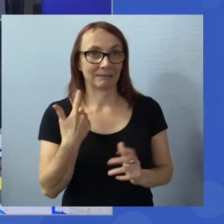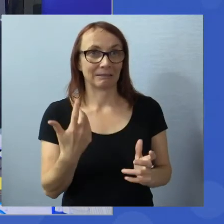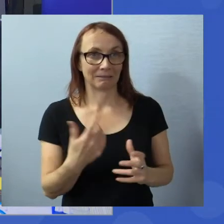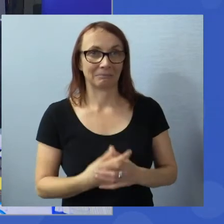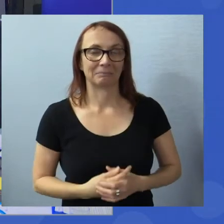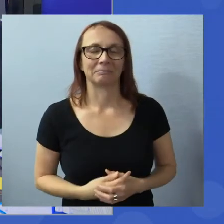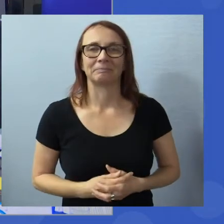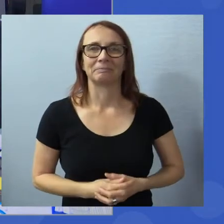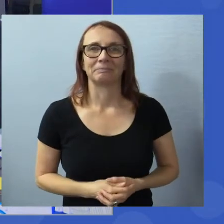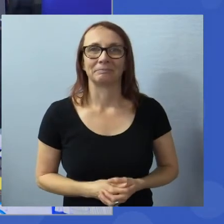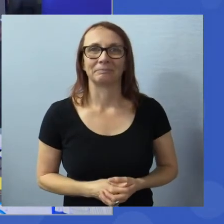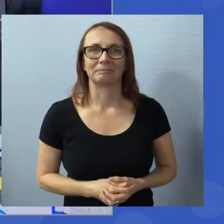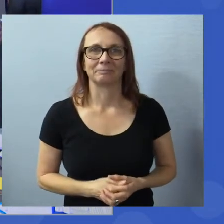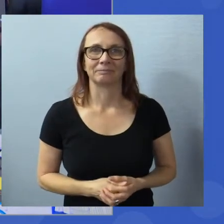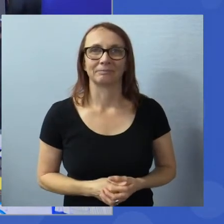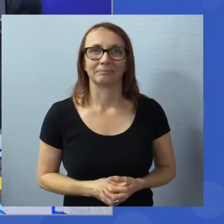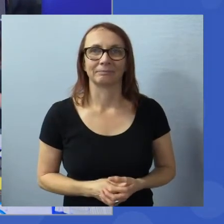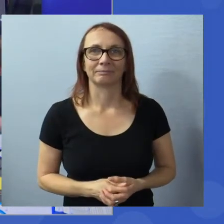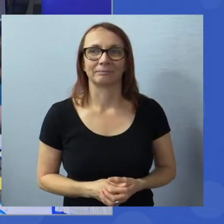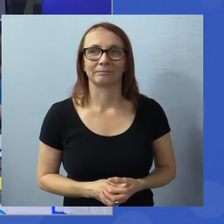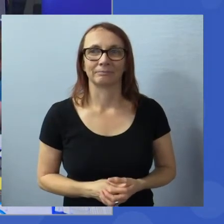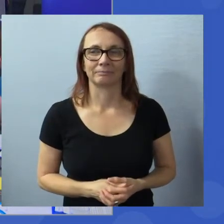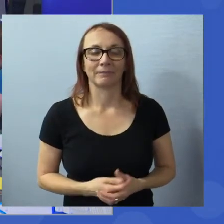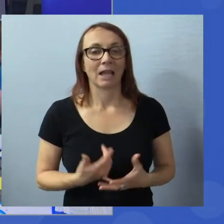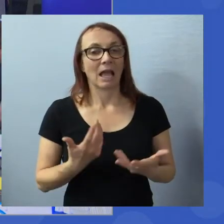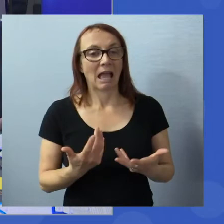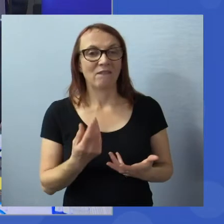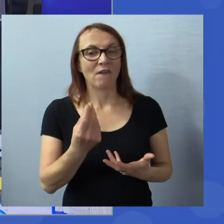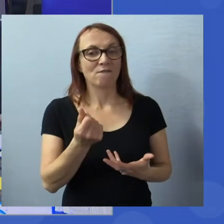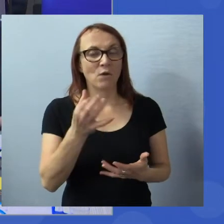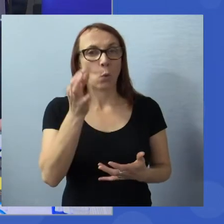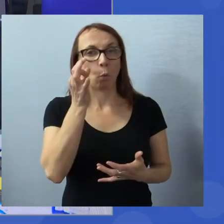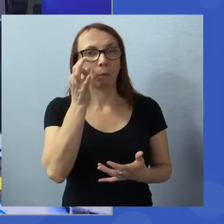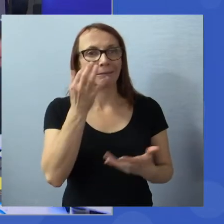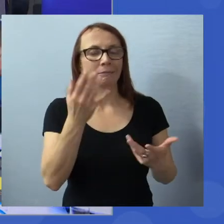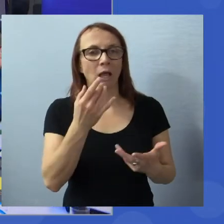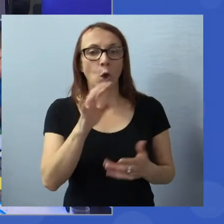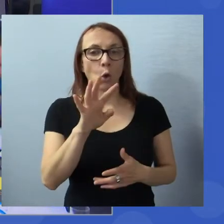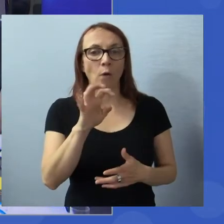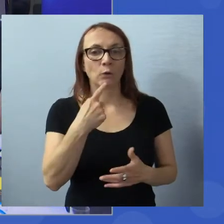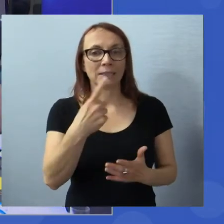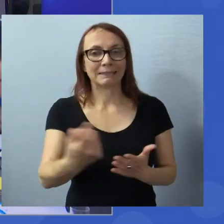right you've got a couple of minutes now the 14 statements are on your table if